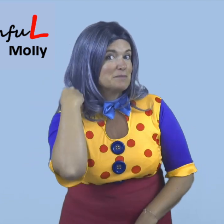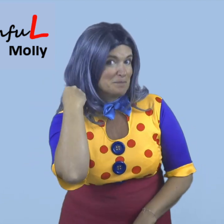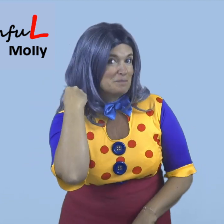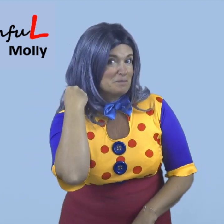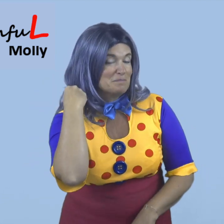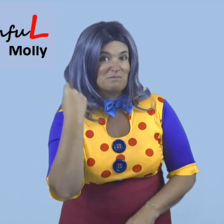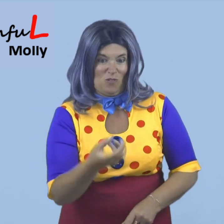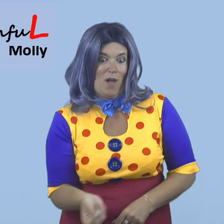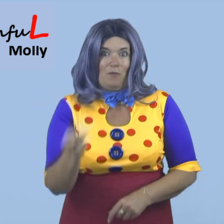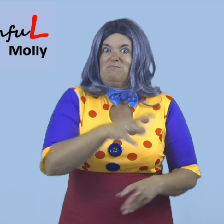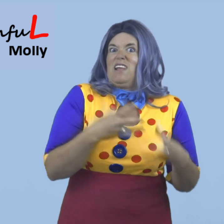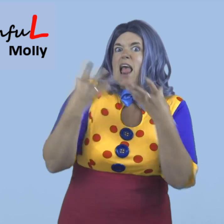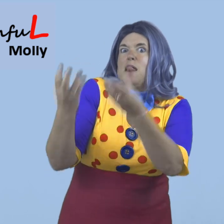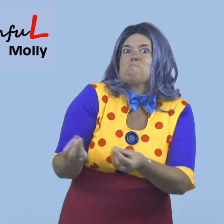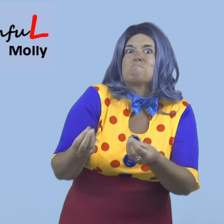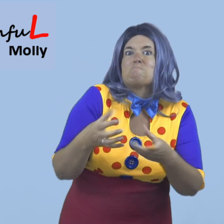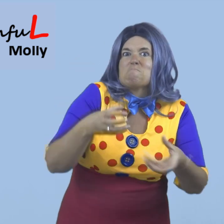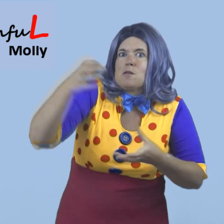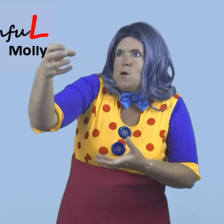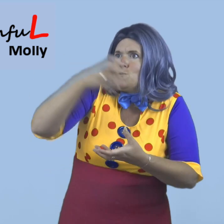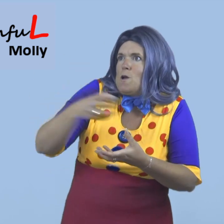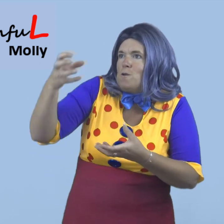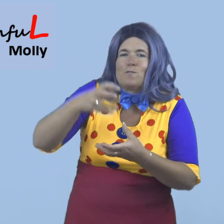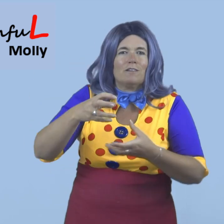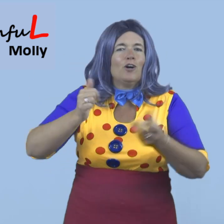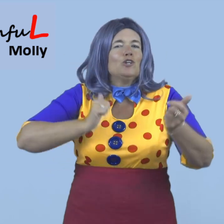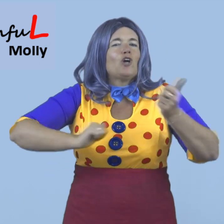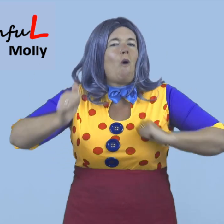so helpfully Meg managed to pick them up,